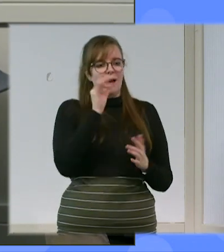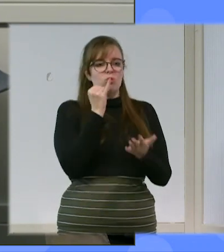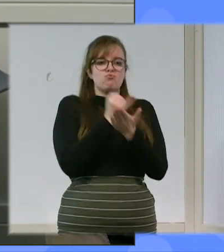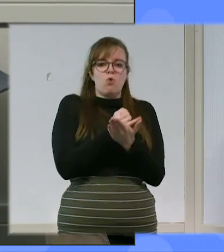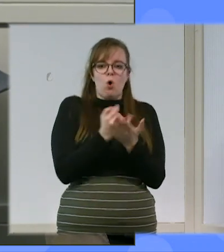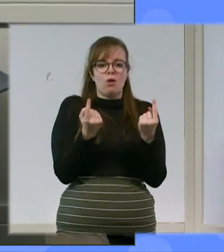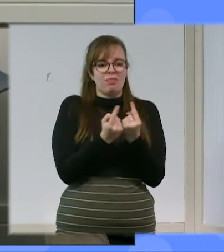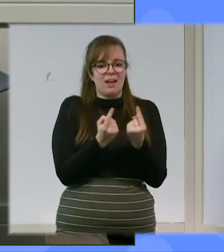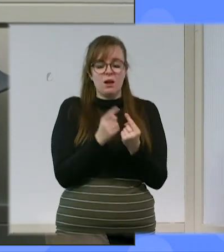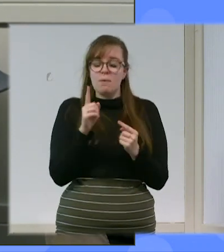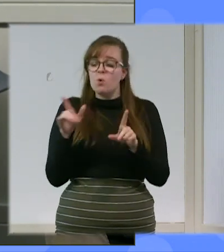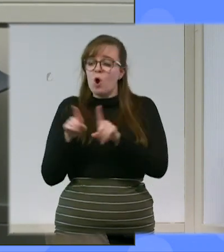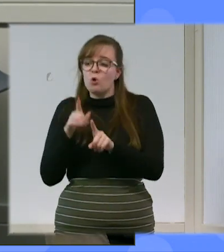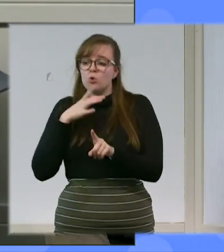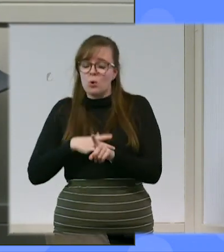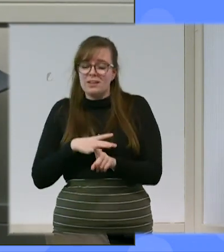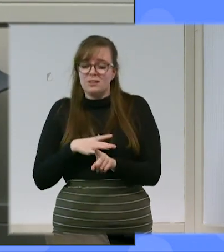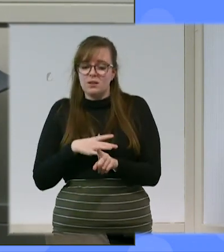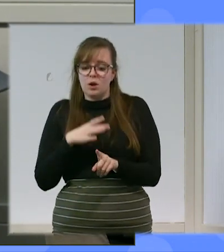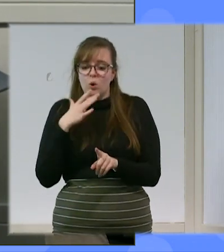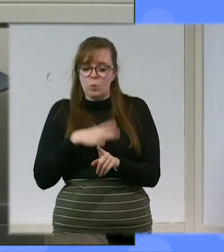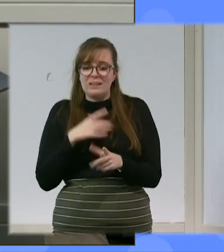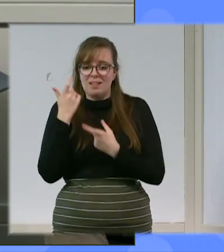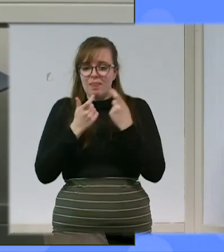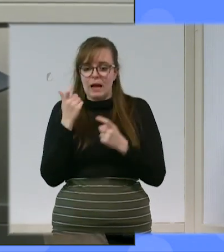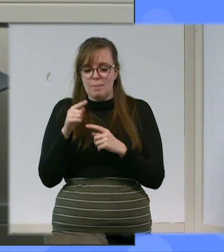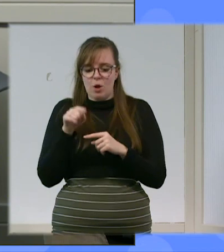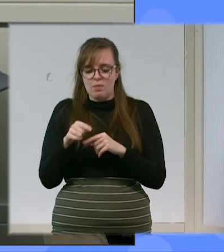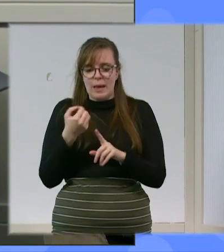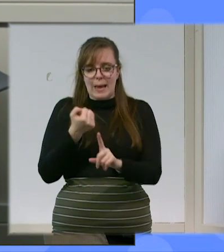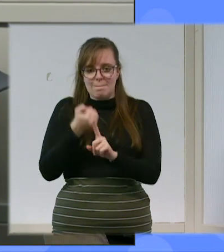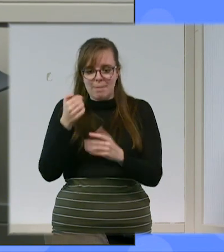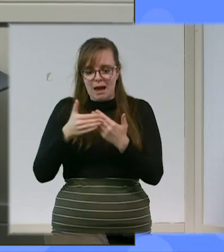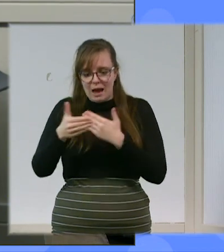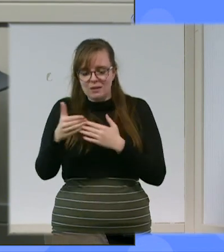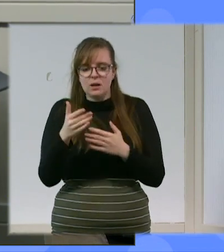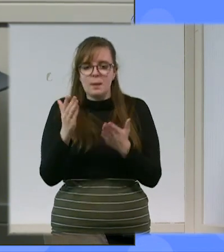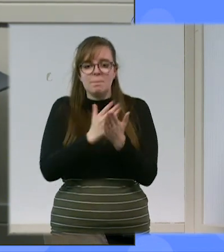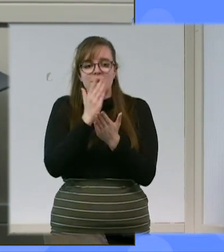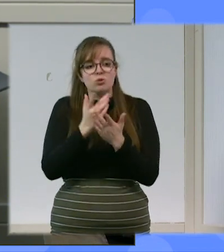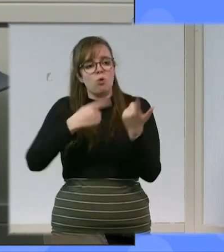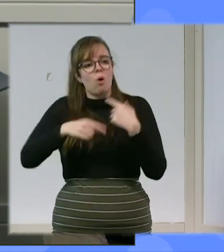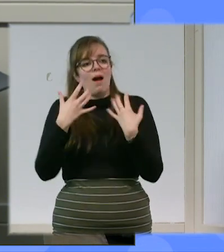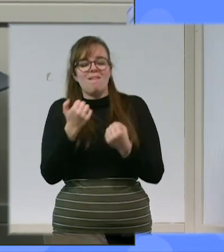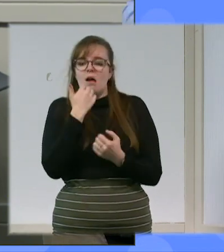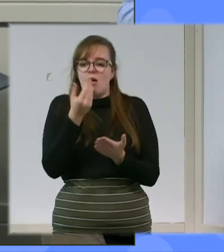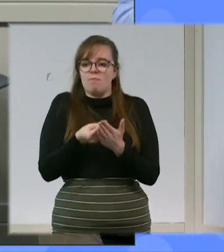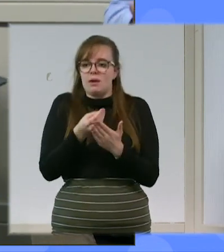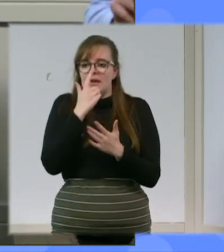as I said we also need to attend to the distributional impacts of that and make sure that it's everyone has enough money to make the right choice okay I'll do it